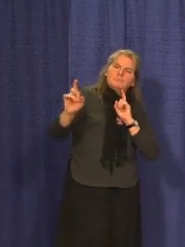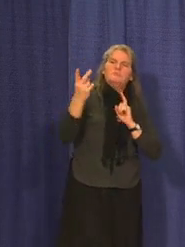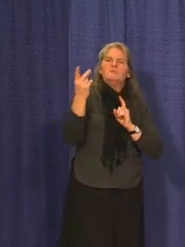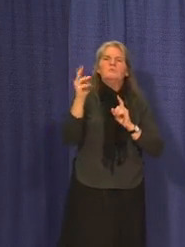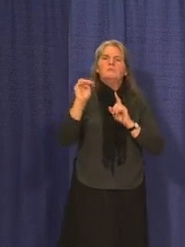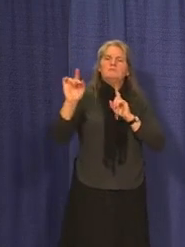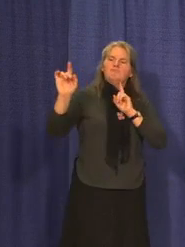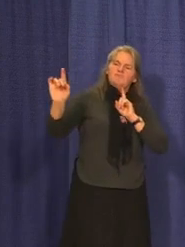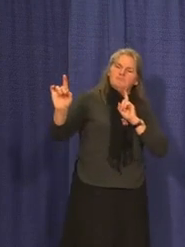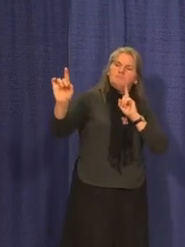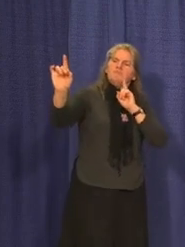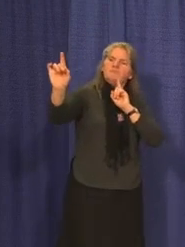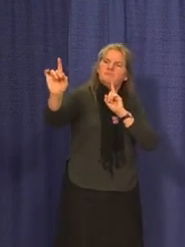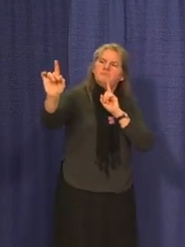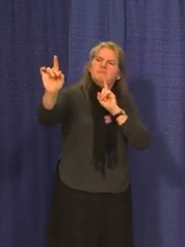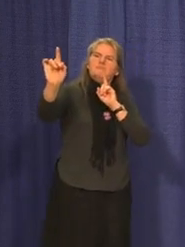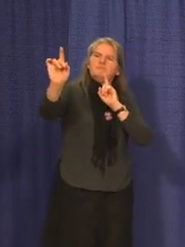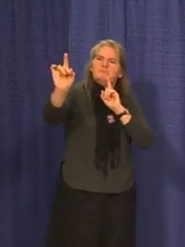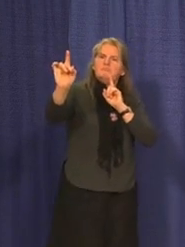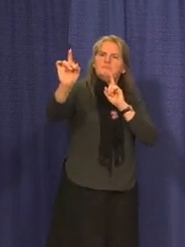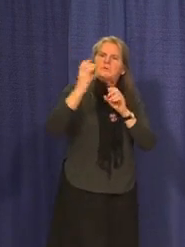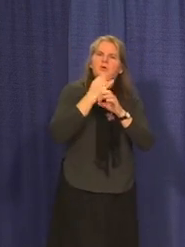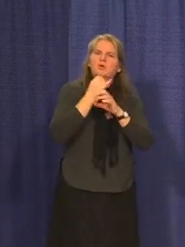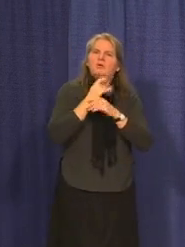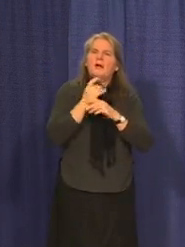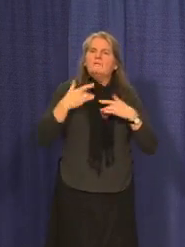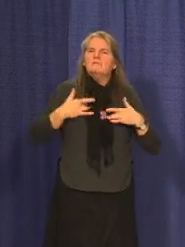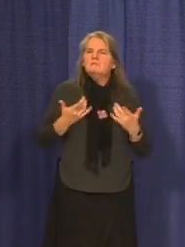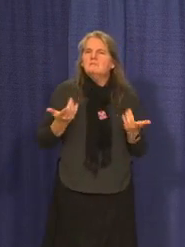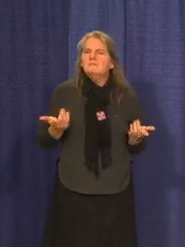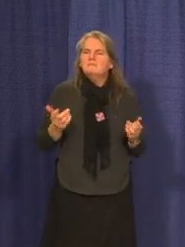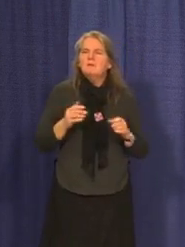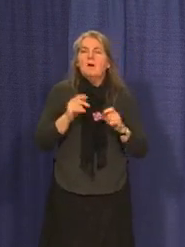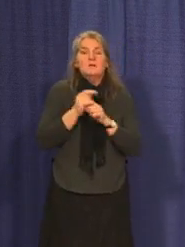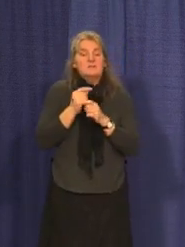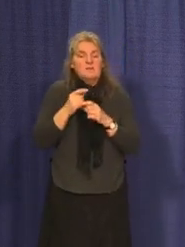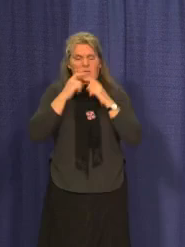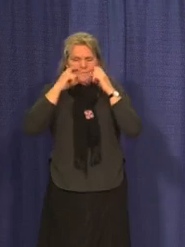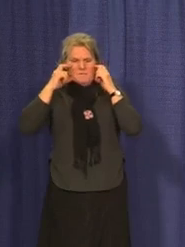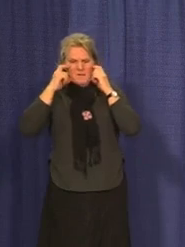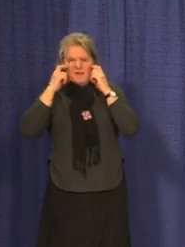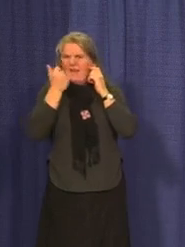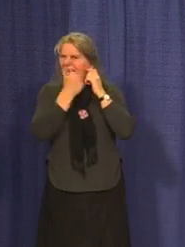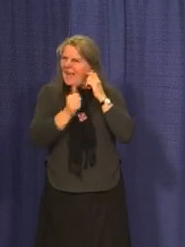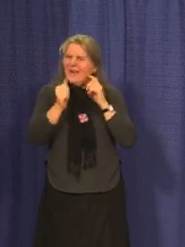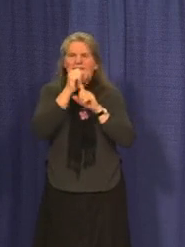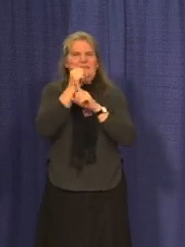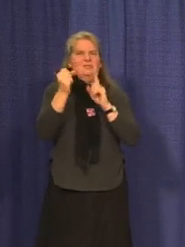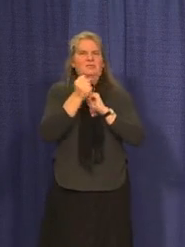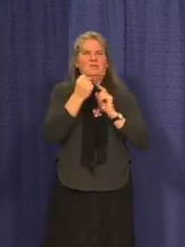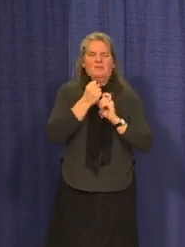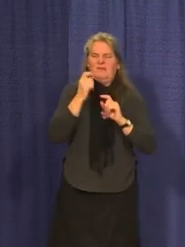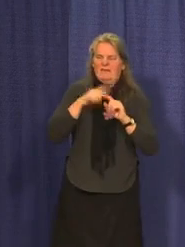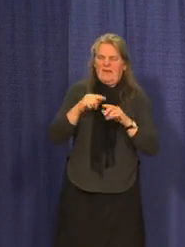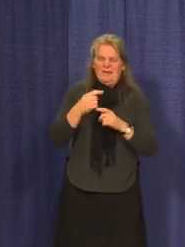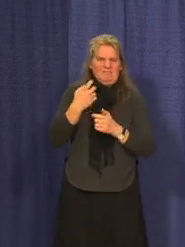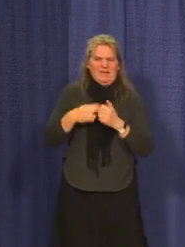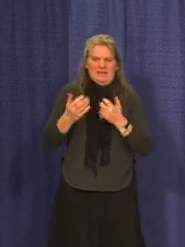Maintain distancing of at least two metres between yourself and others. Wear a mask in any setting where